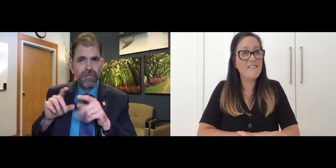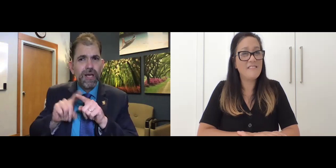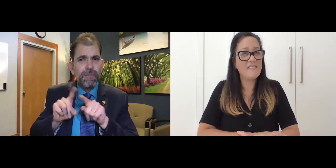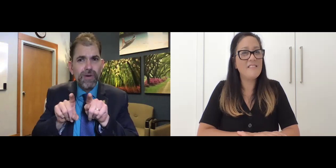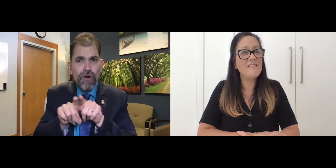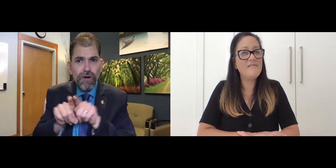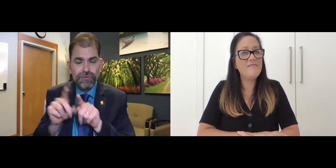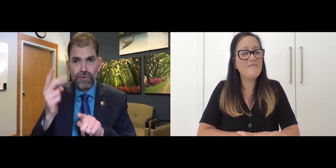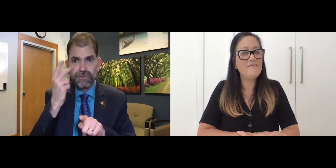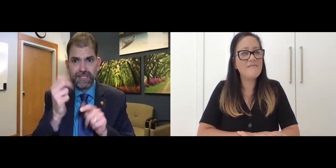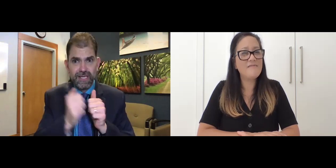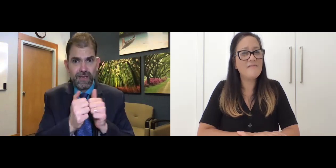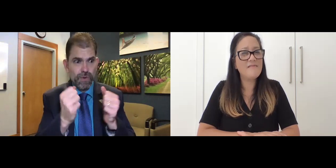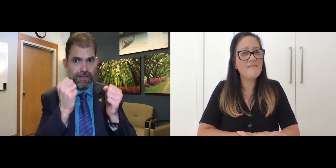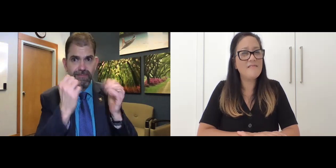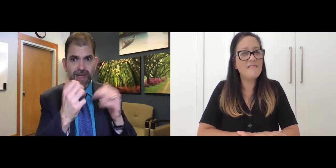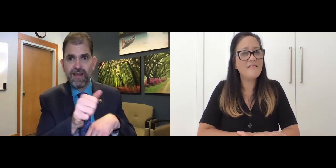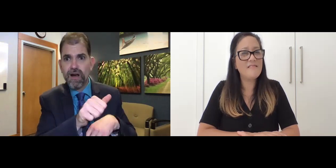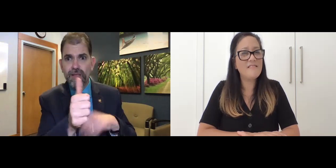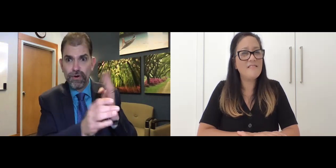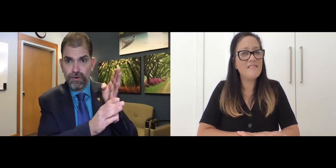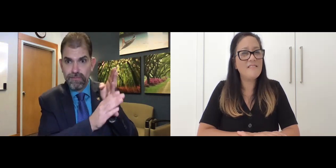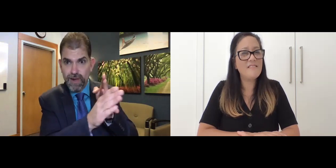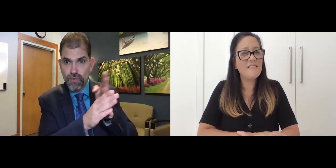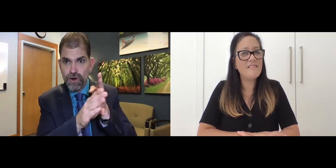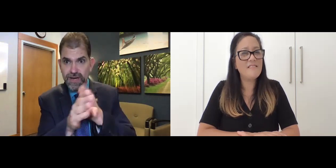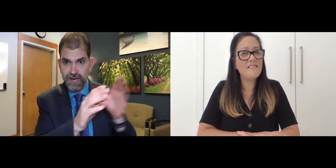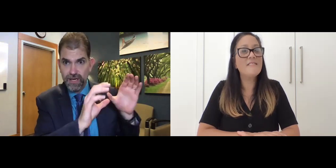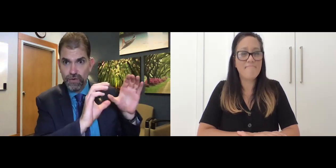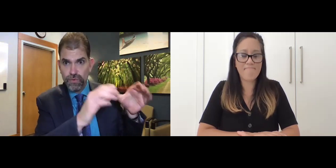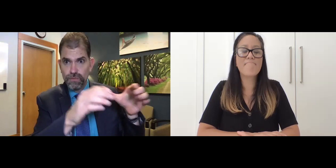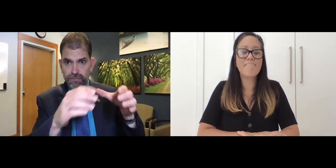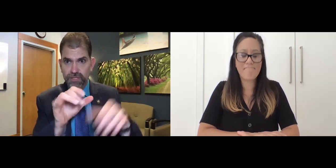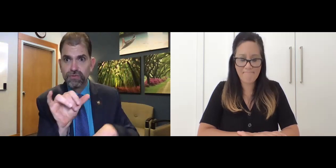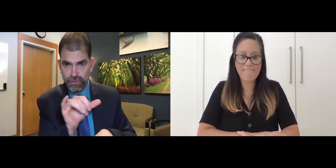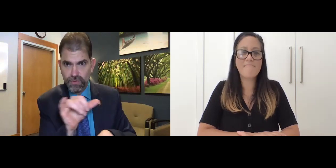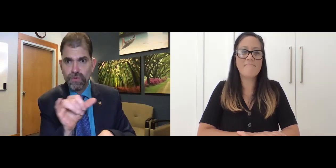hard of hearing clients but in many other minority populations